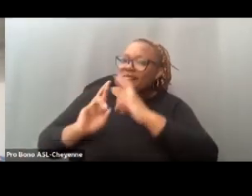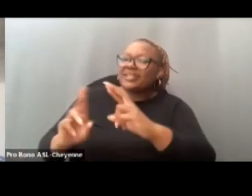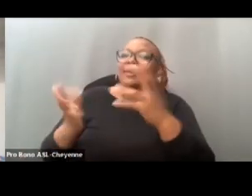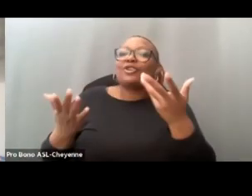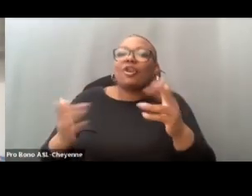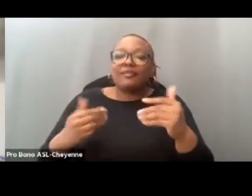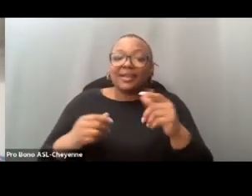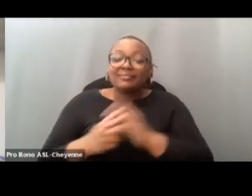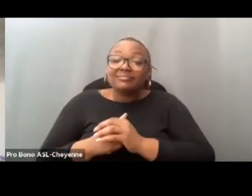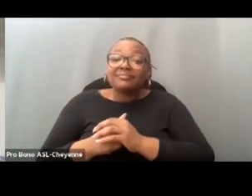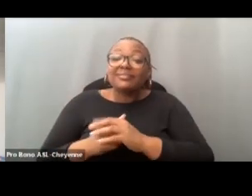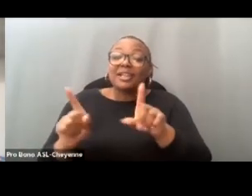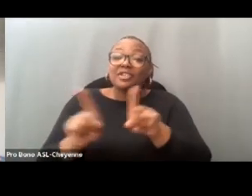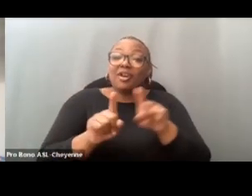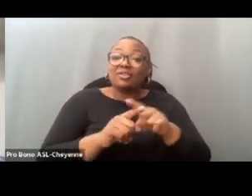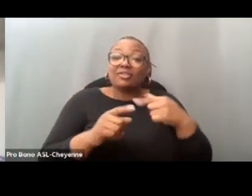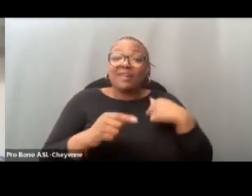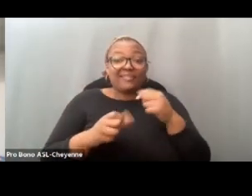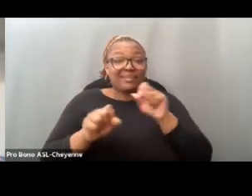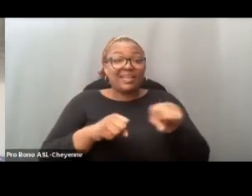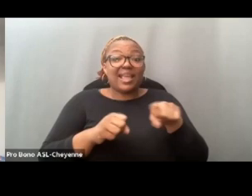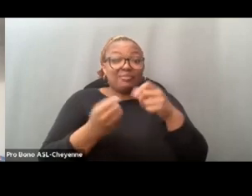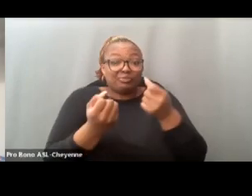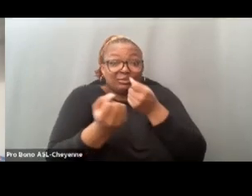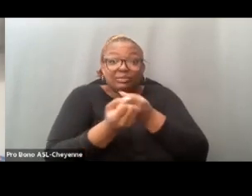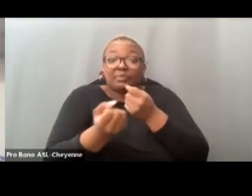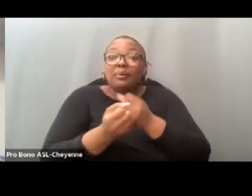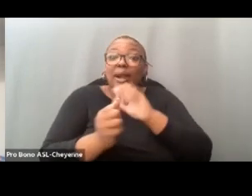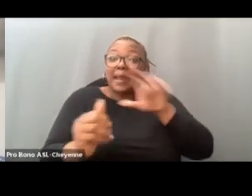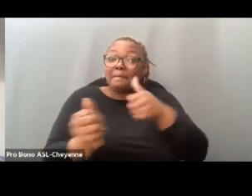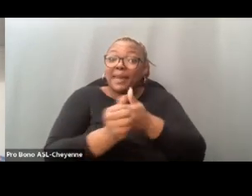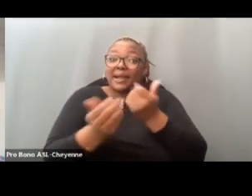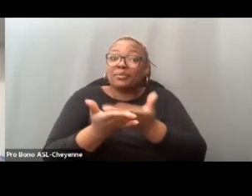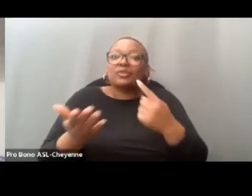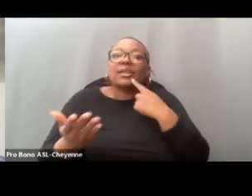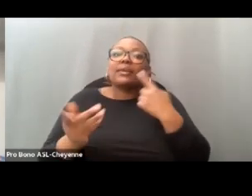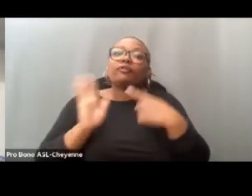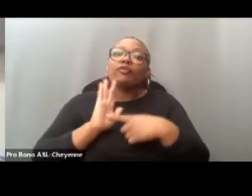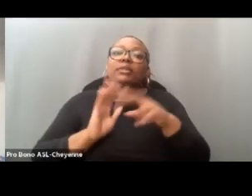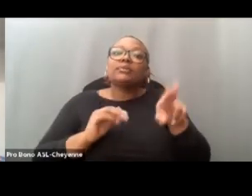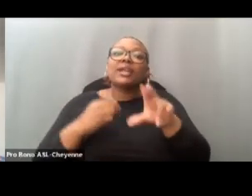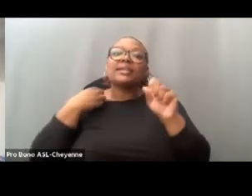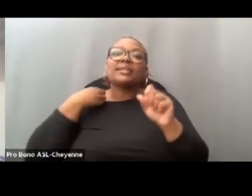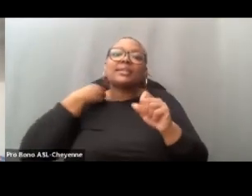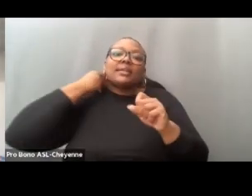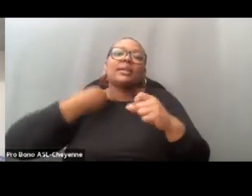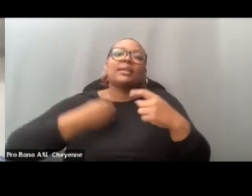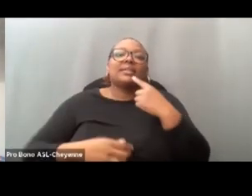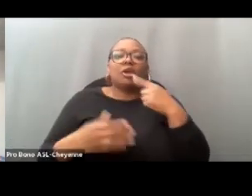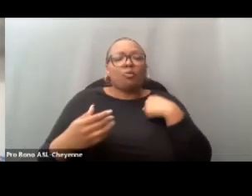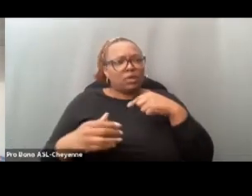and you have to walk the walk. You know, the United States, for example, likes to say, "We stand for women's rights."